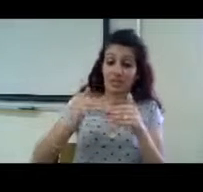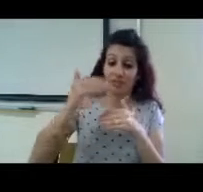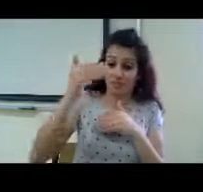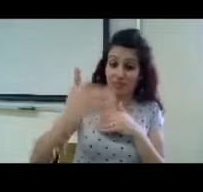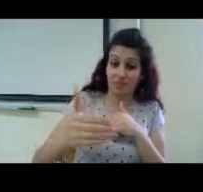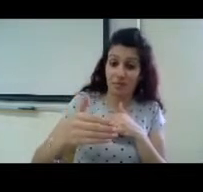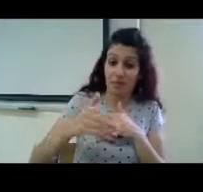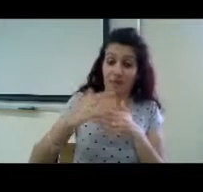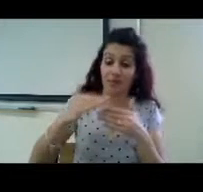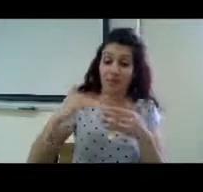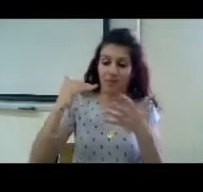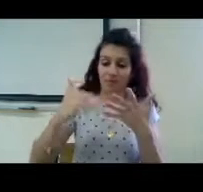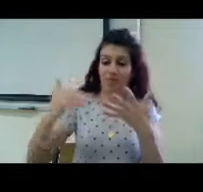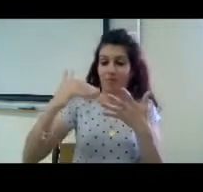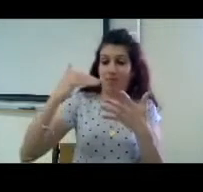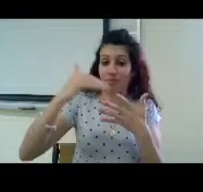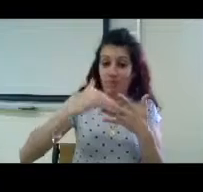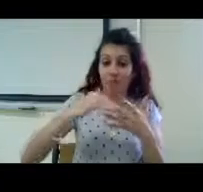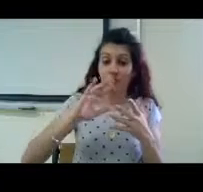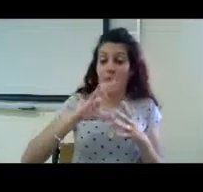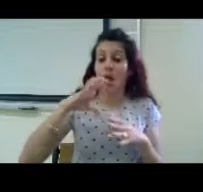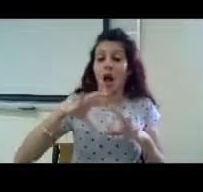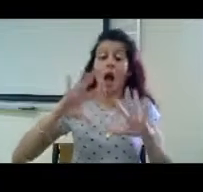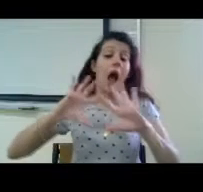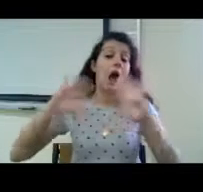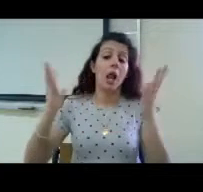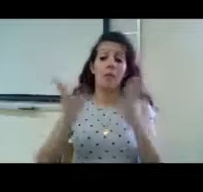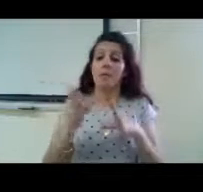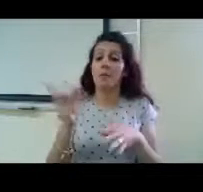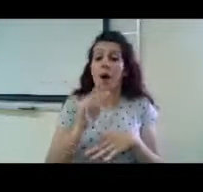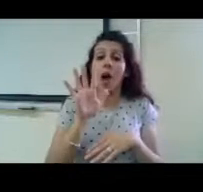only disabilities but from many marginalized groups when there is a